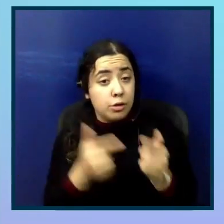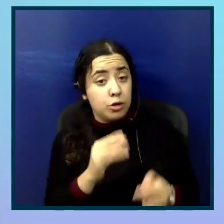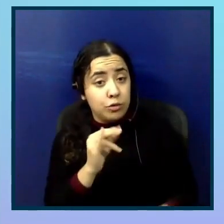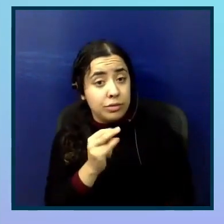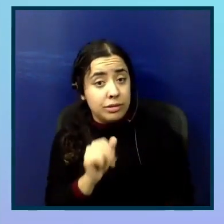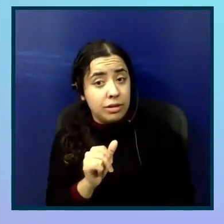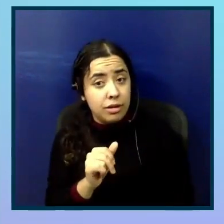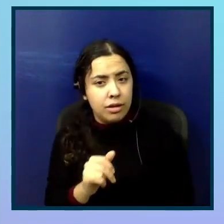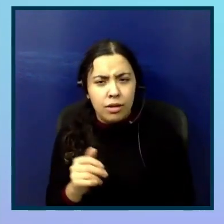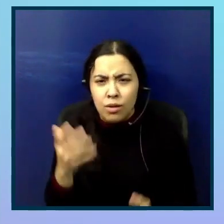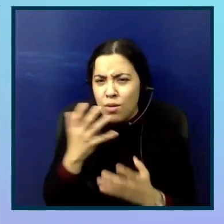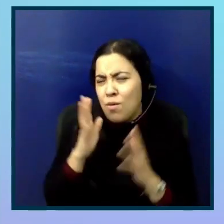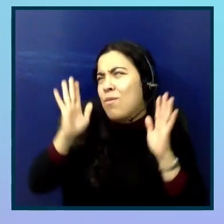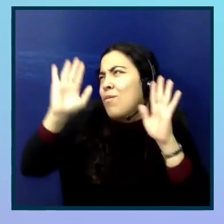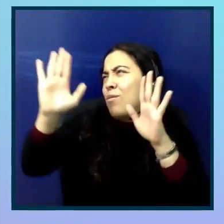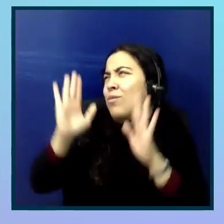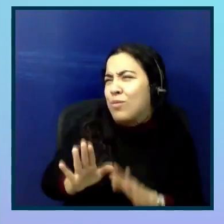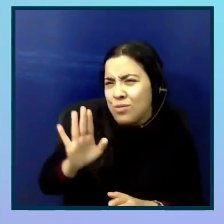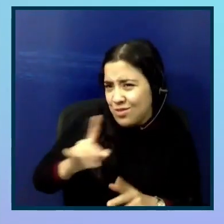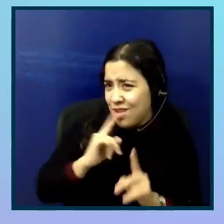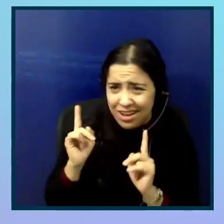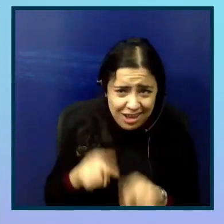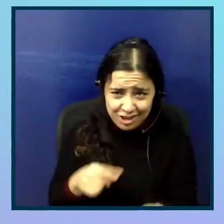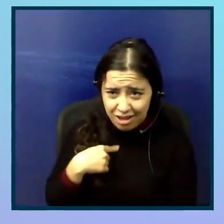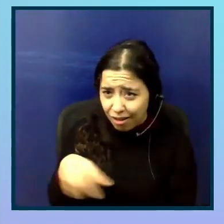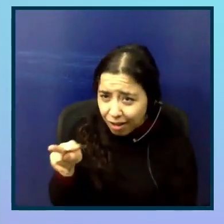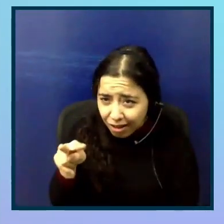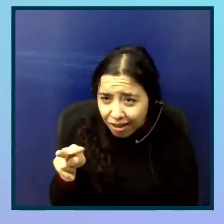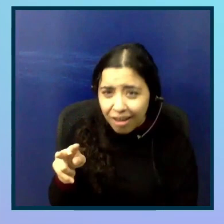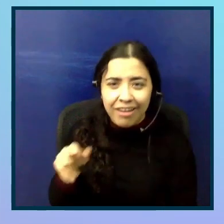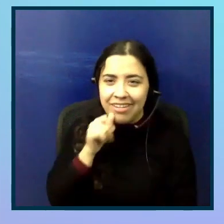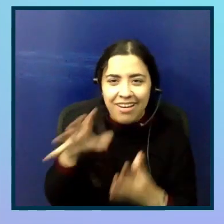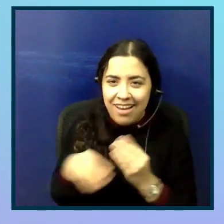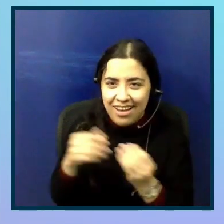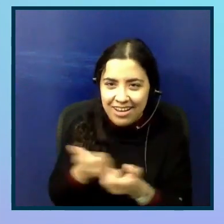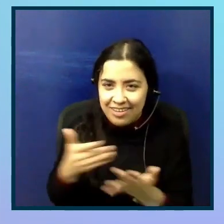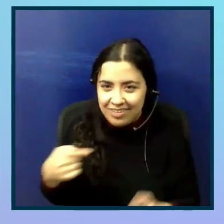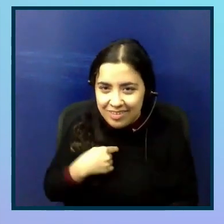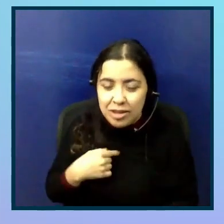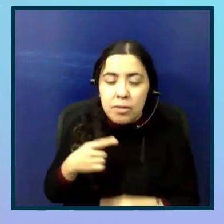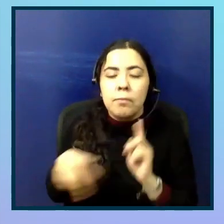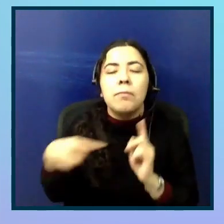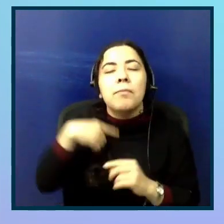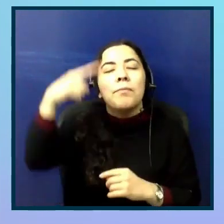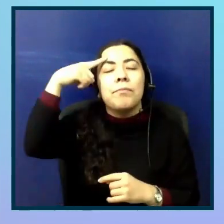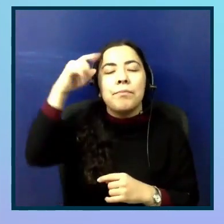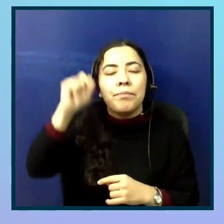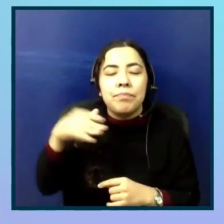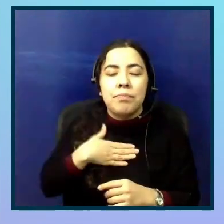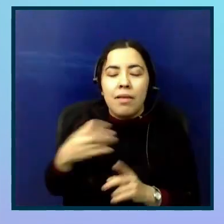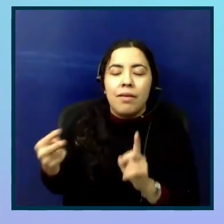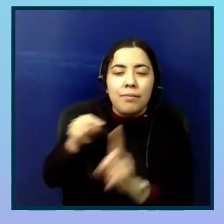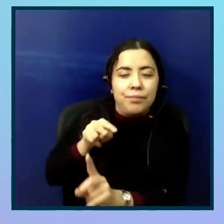That that was a great answer. I barely have anything to add. But I think that the way that I think about it is that like,